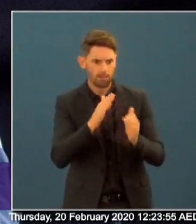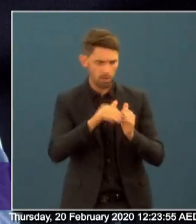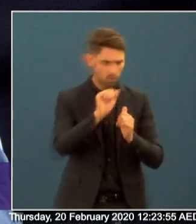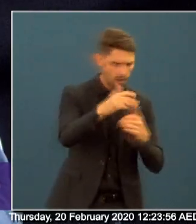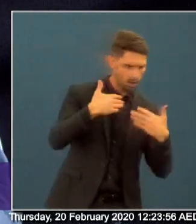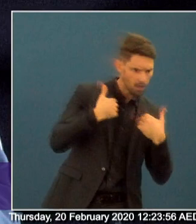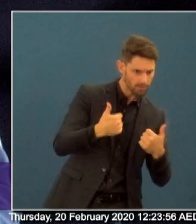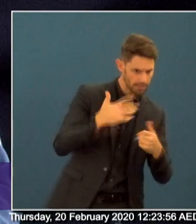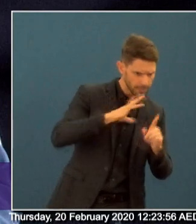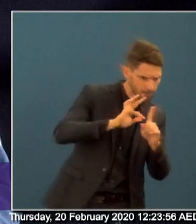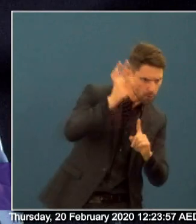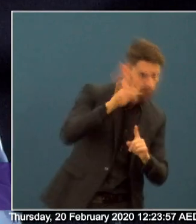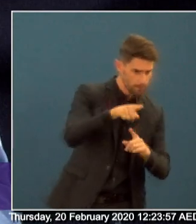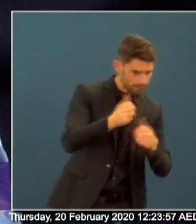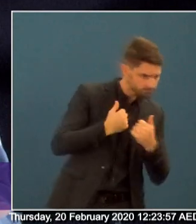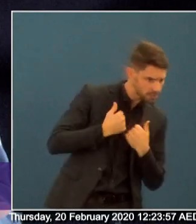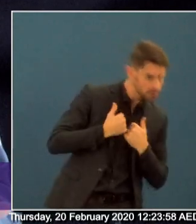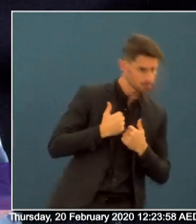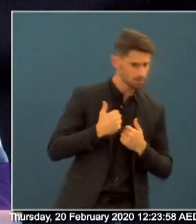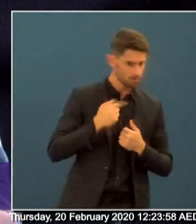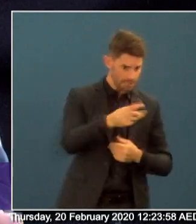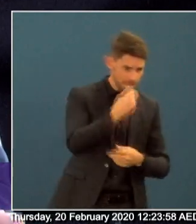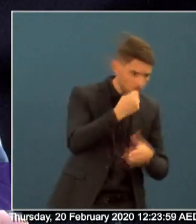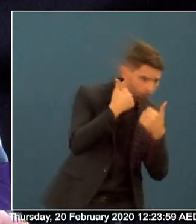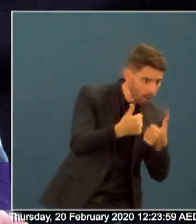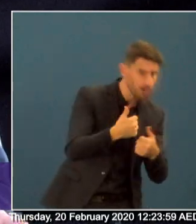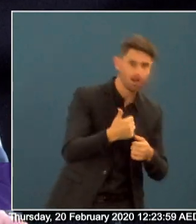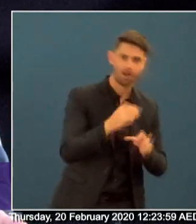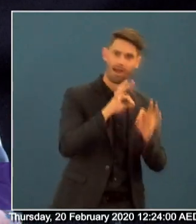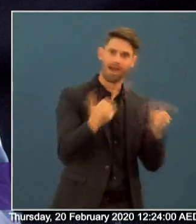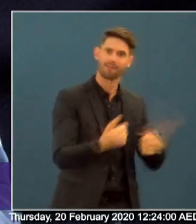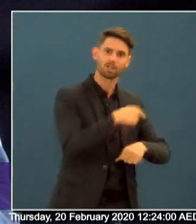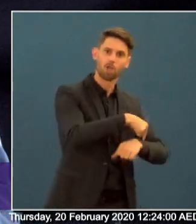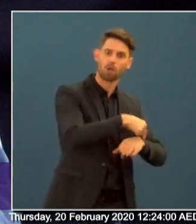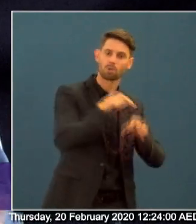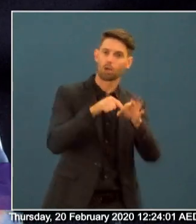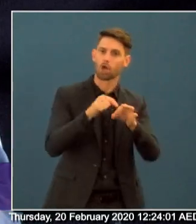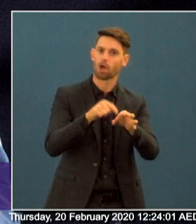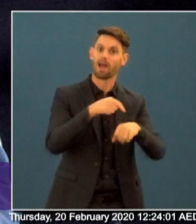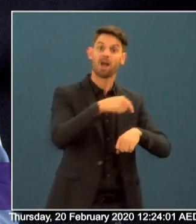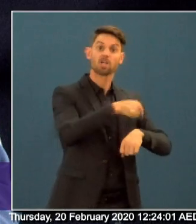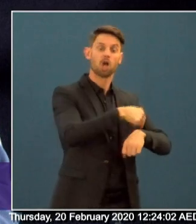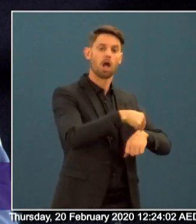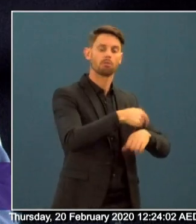And this was from nationally representative general practice data from annualised surveys of GPs,